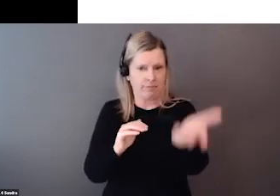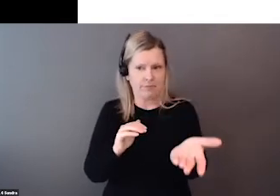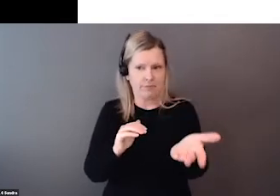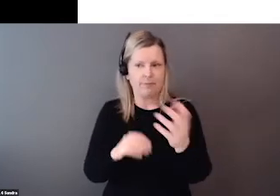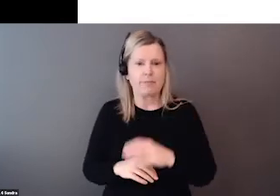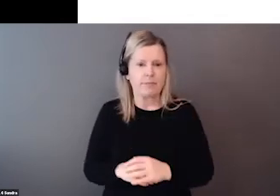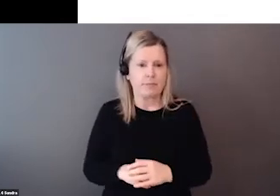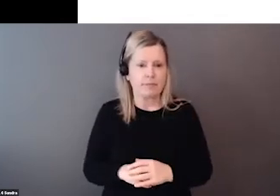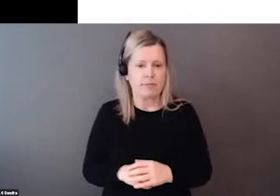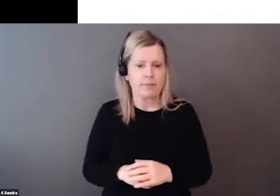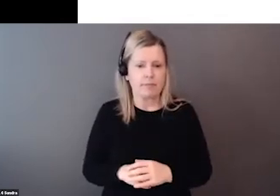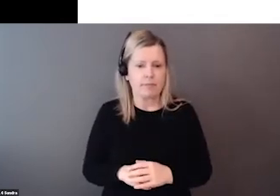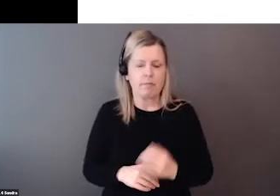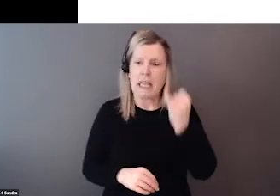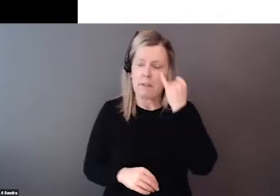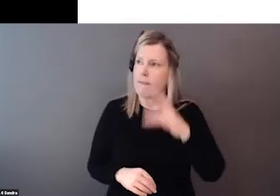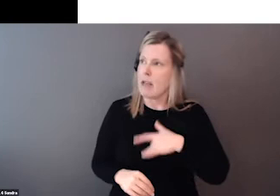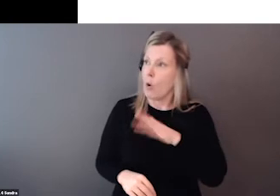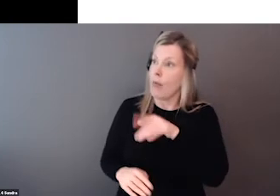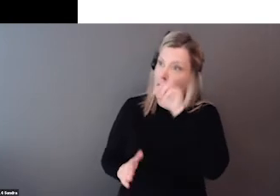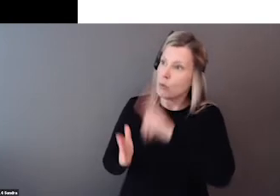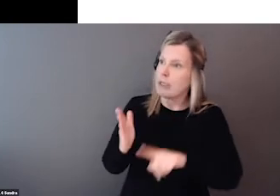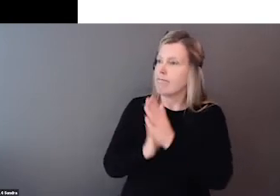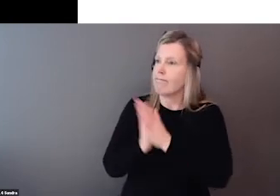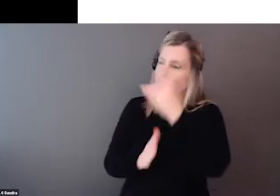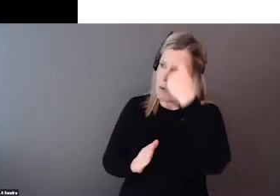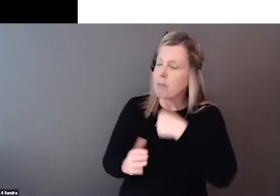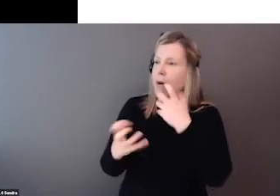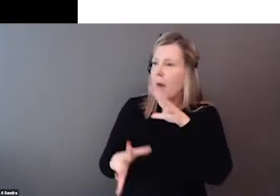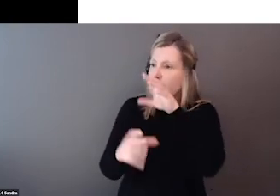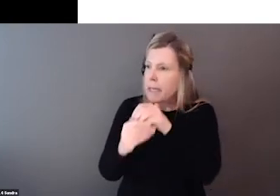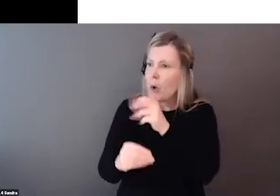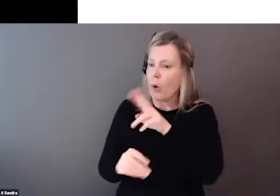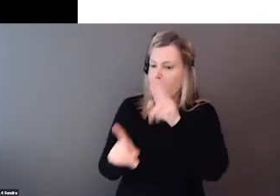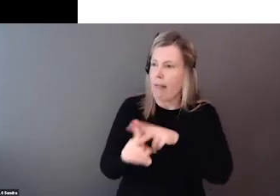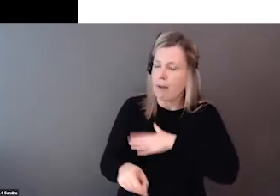this research and maybe there's opportunities to participate a little more. Maybe you want to learn more about the future of work